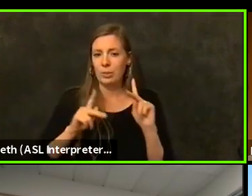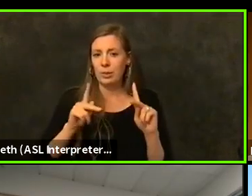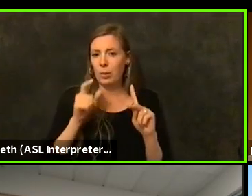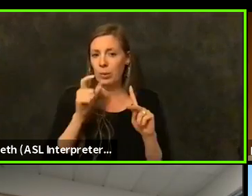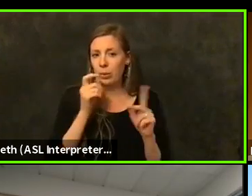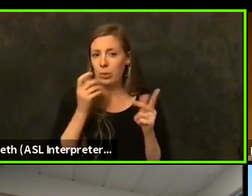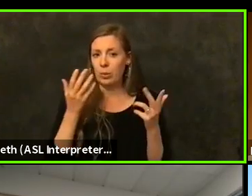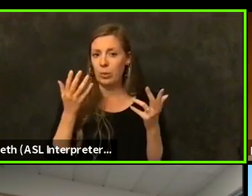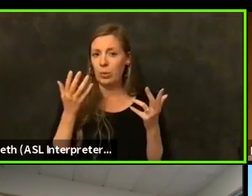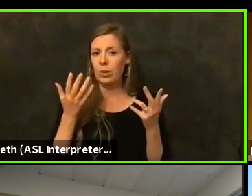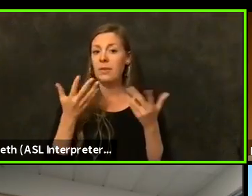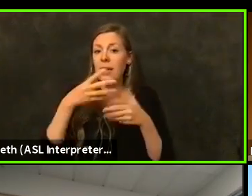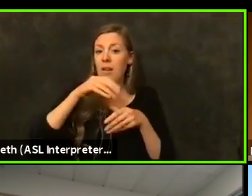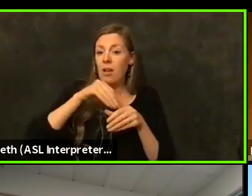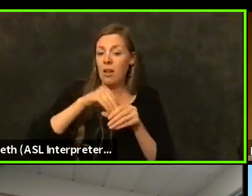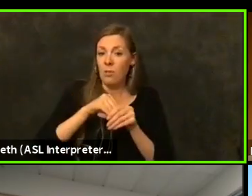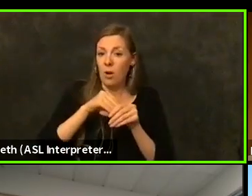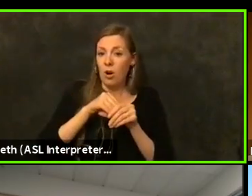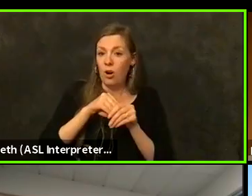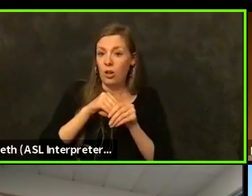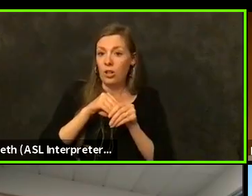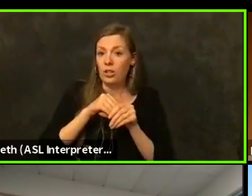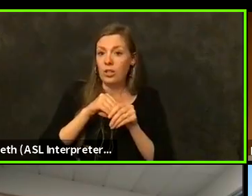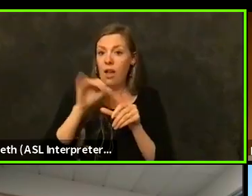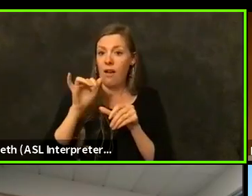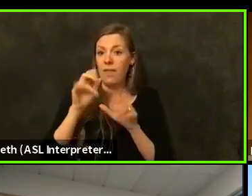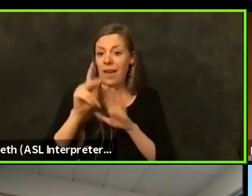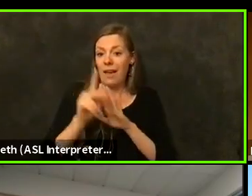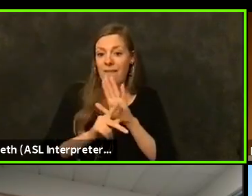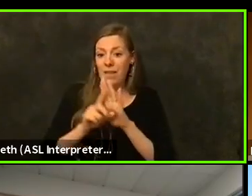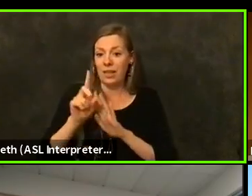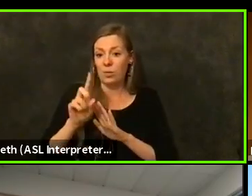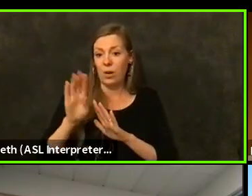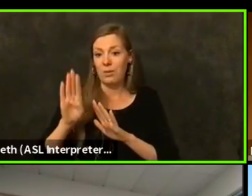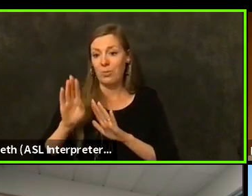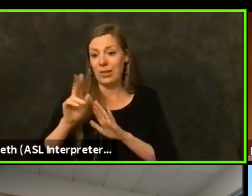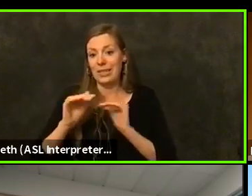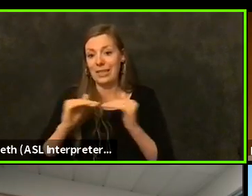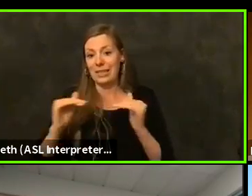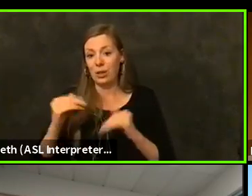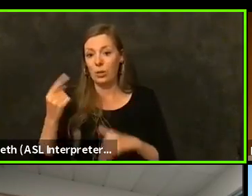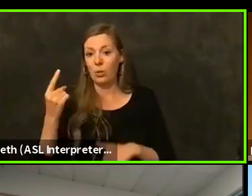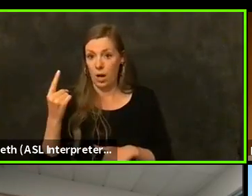a part of that, that large phase one be tier one group that we've